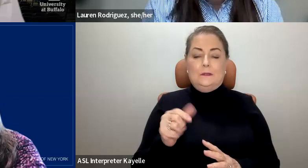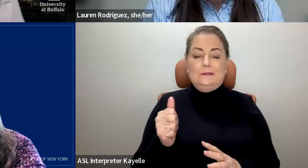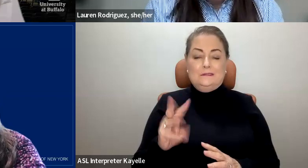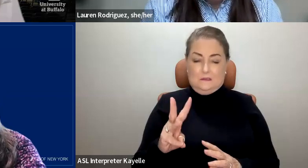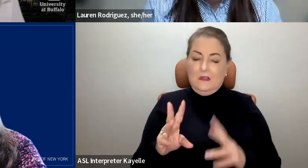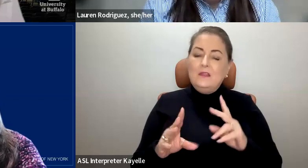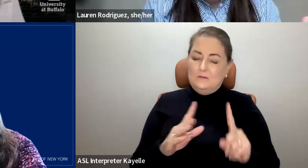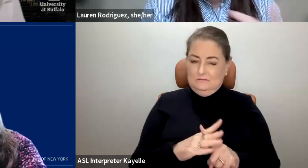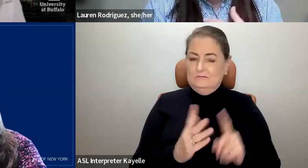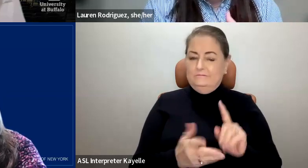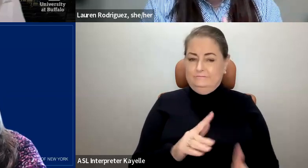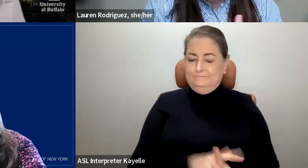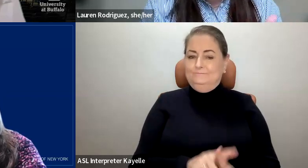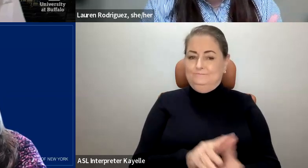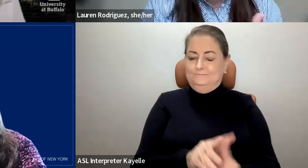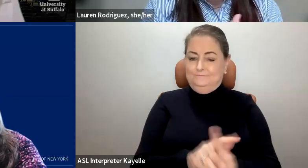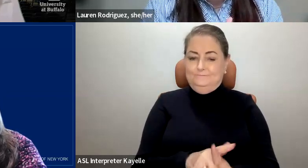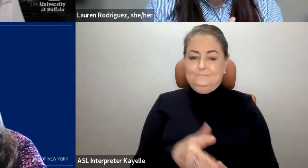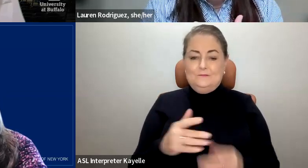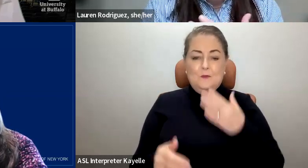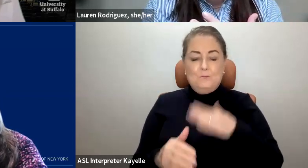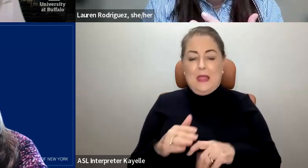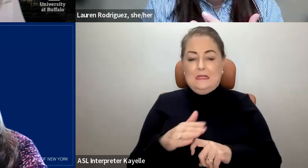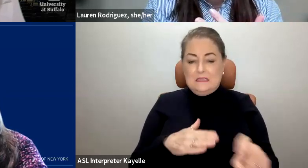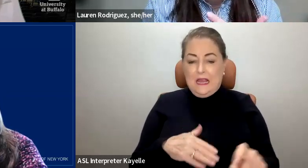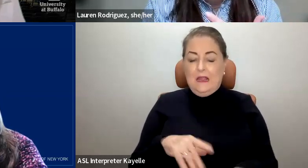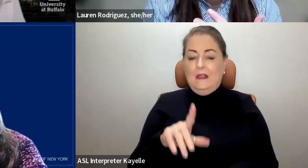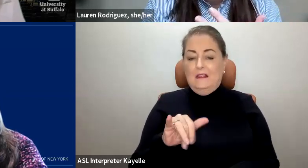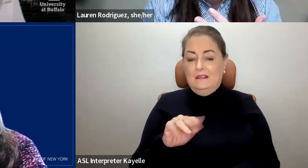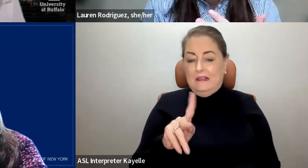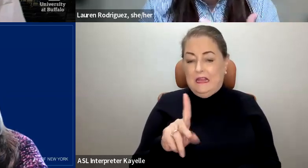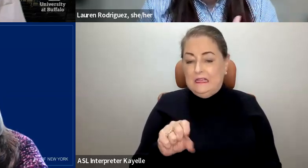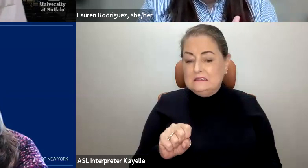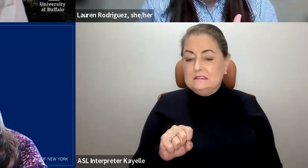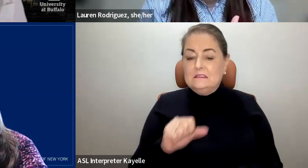courses, there were bad scans linking to inaccessible content,